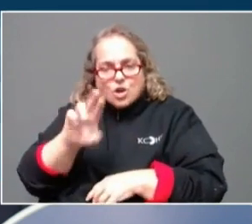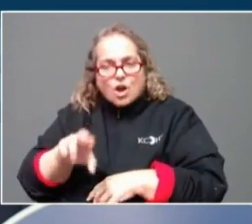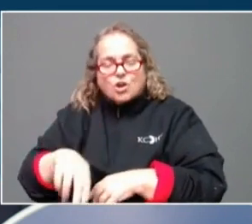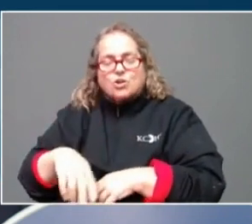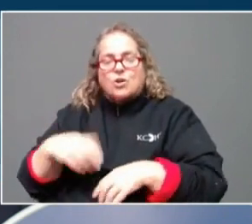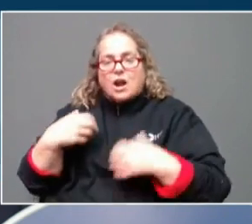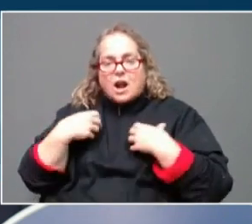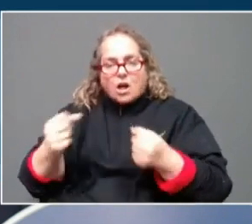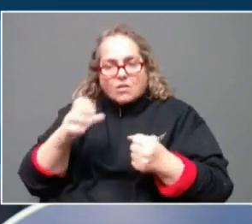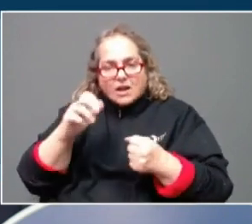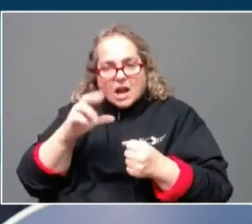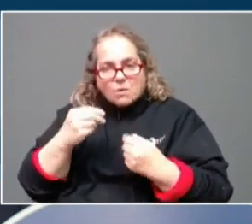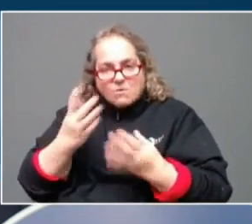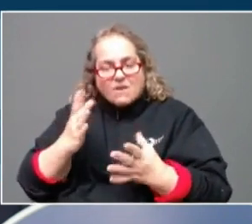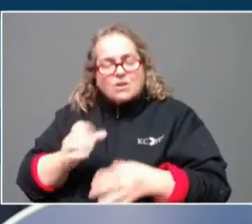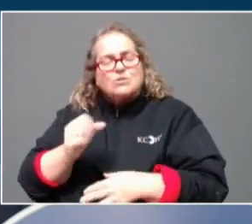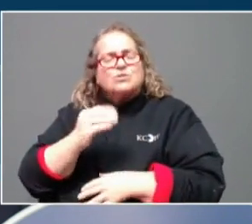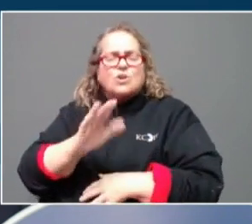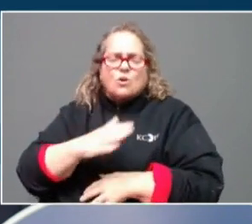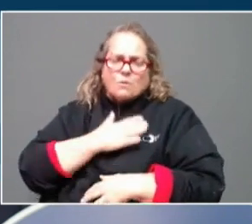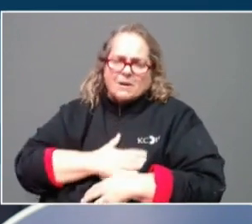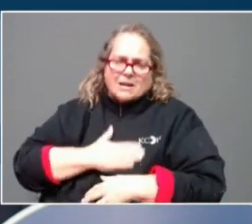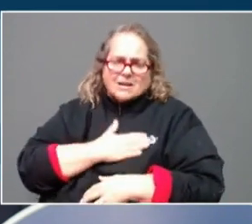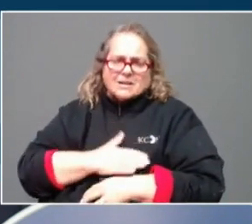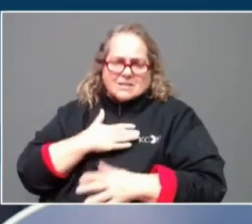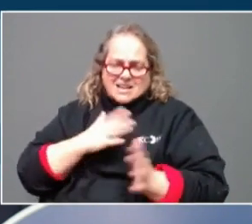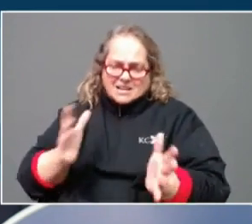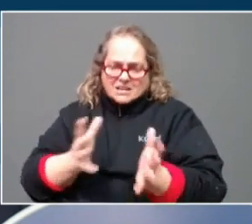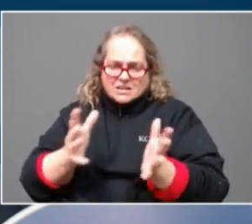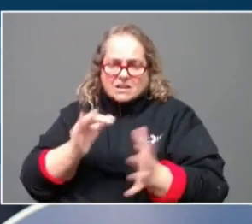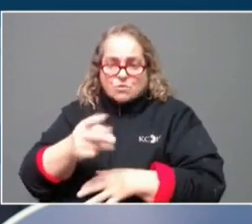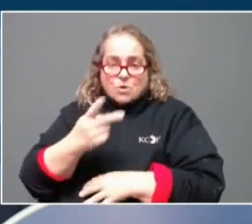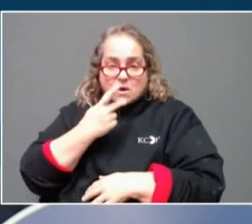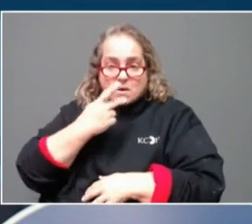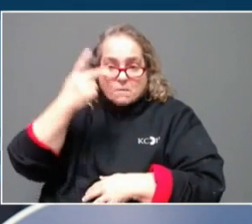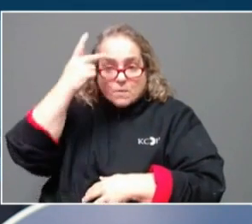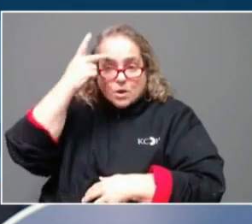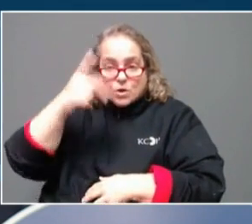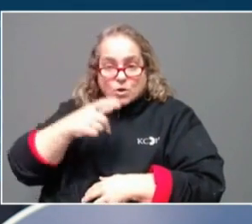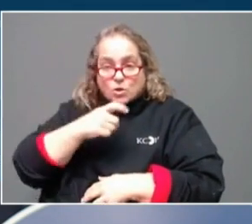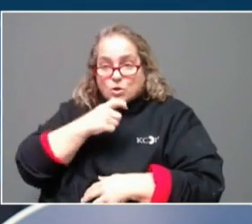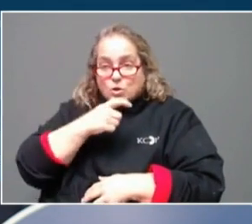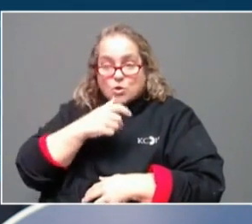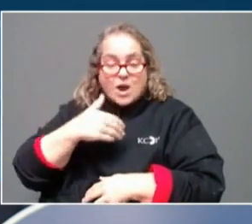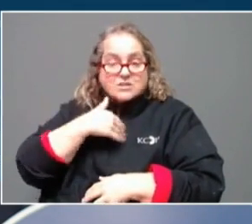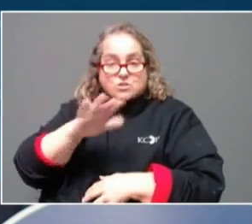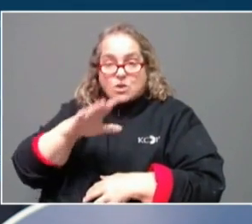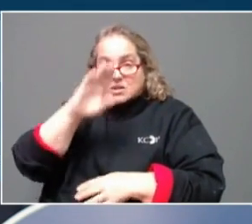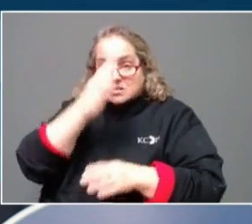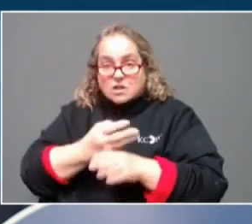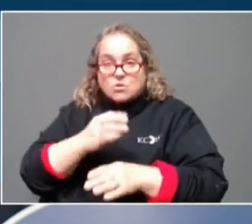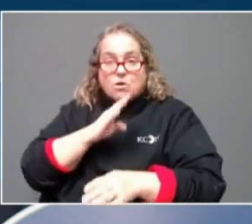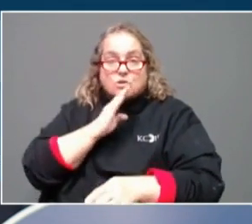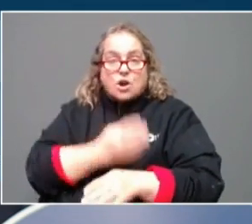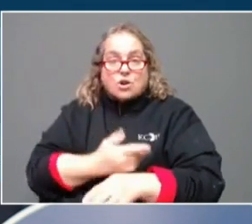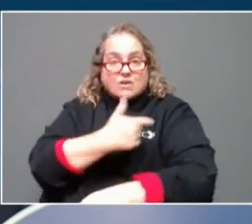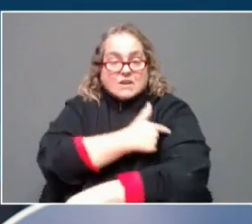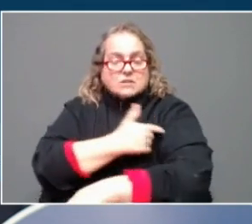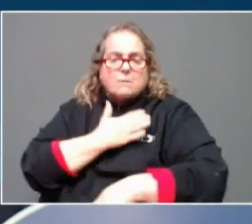please I would urge you if your parents who has not yet had your sons and daughters vaccinated. Please talk to your pediatrician, your primary care